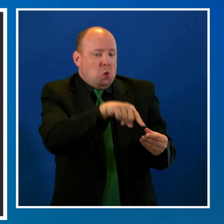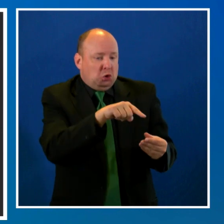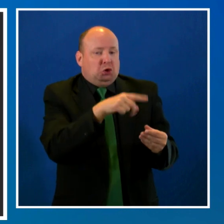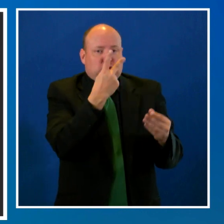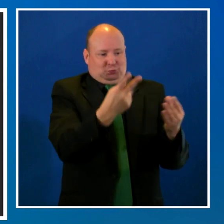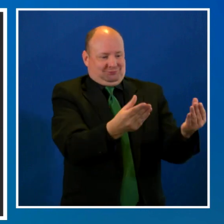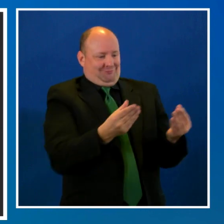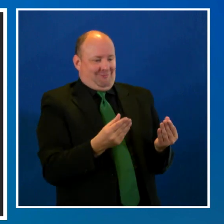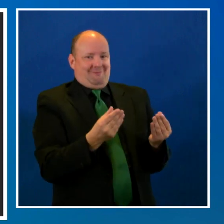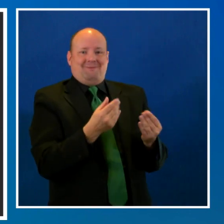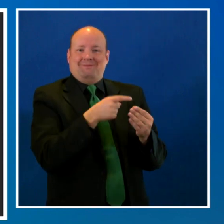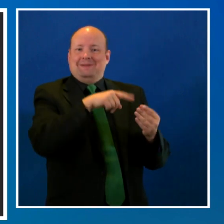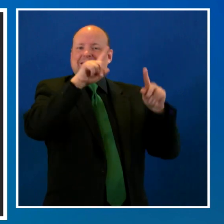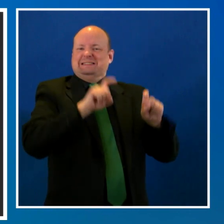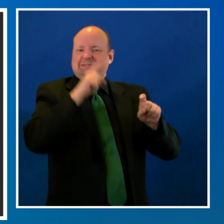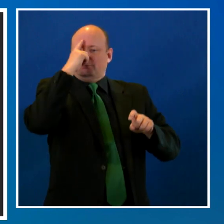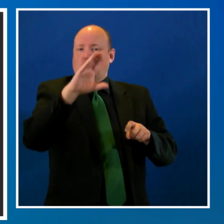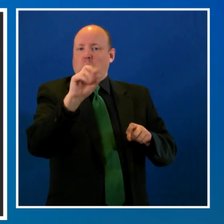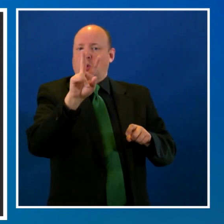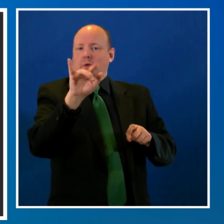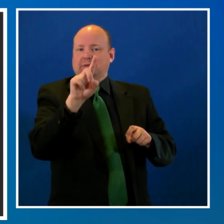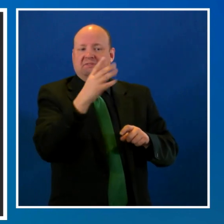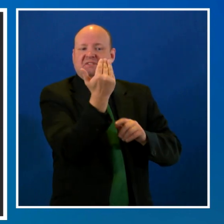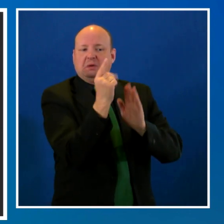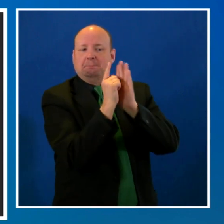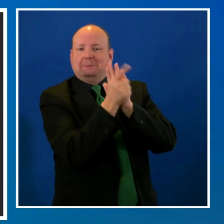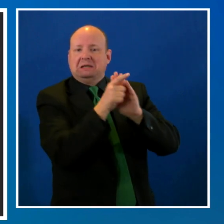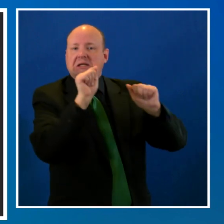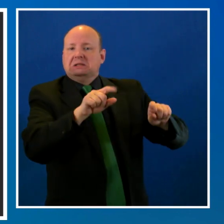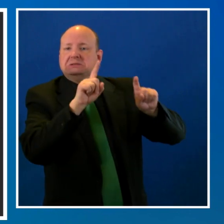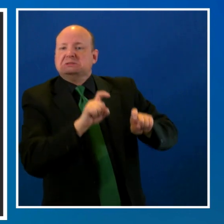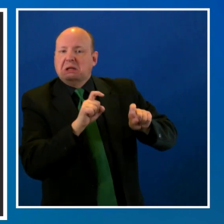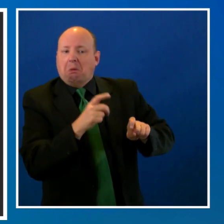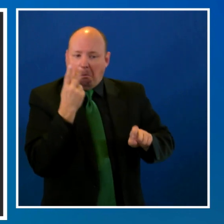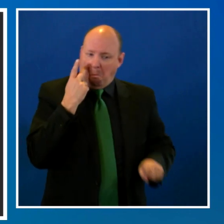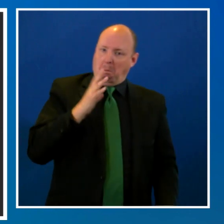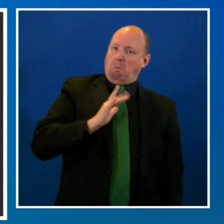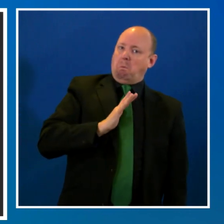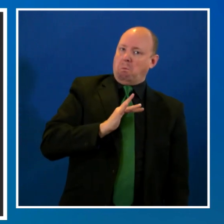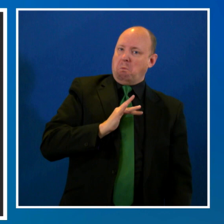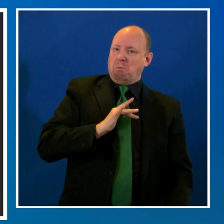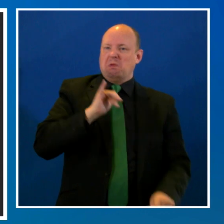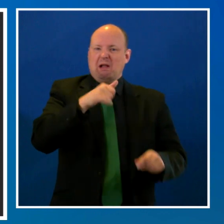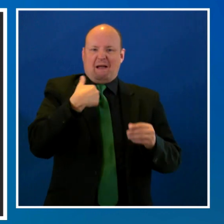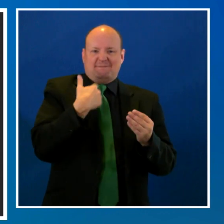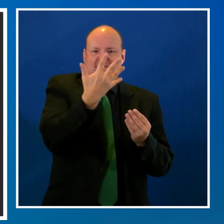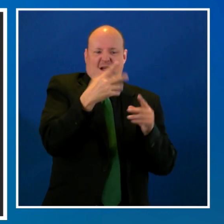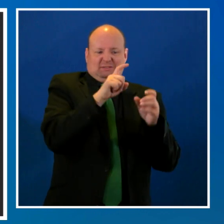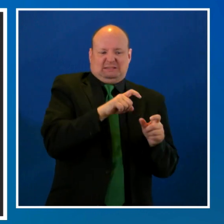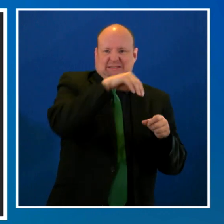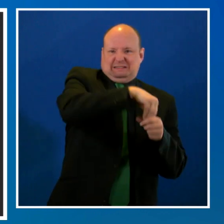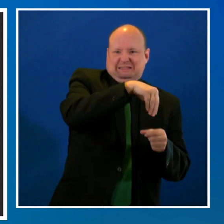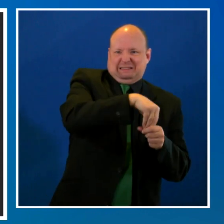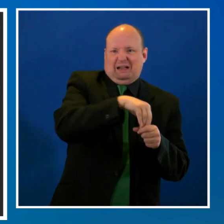Each order contains five tests, so that's 10 tests per month per household.